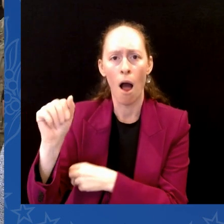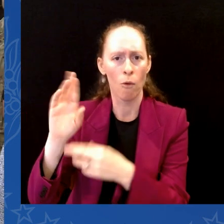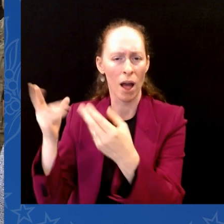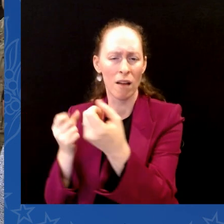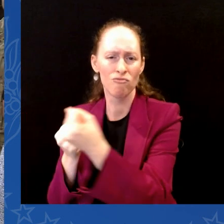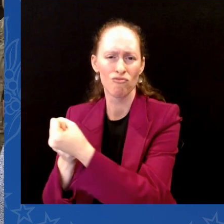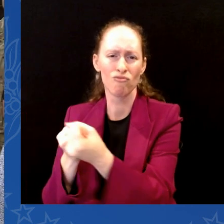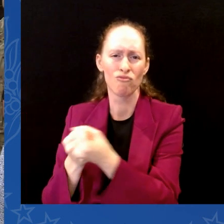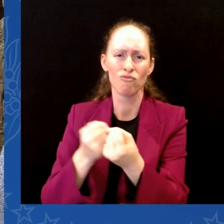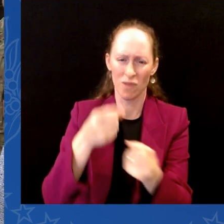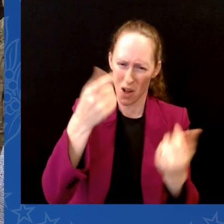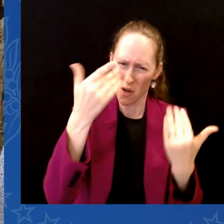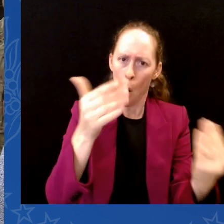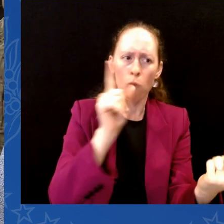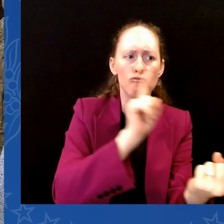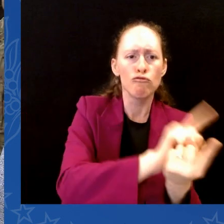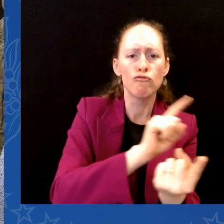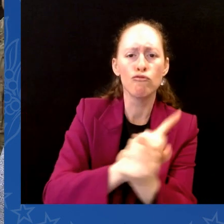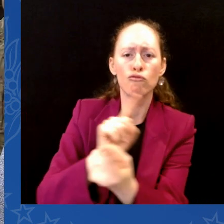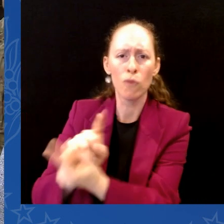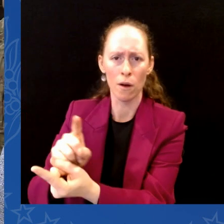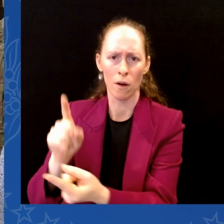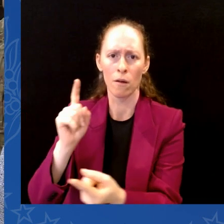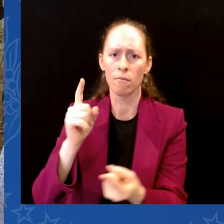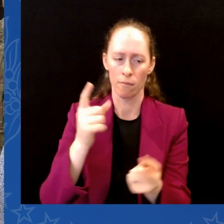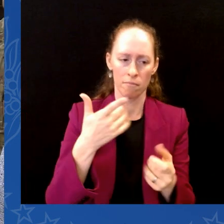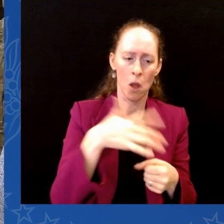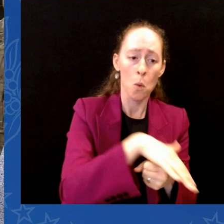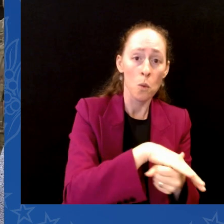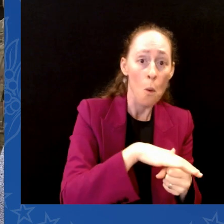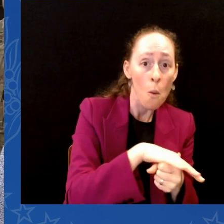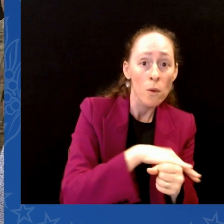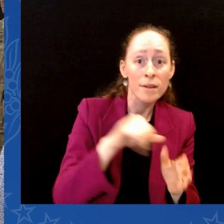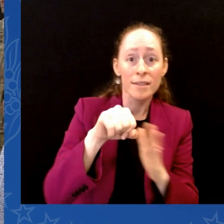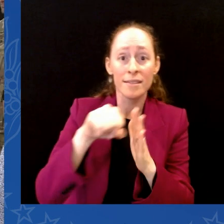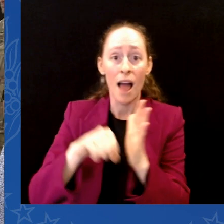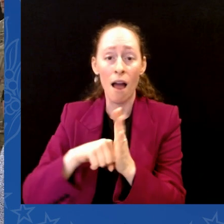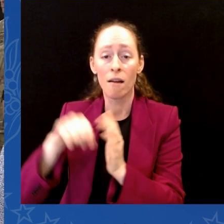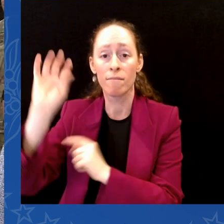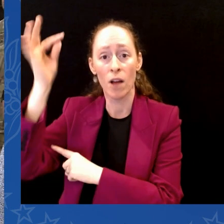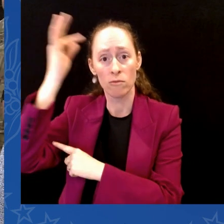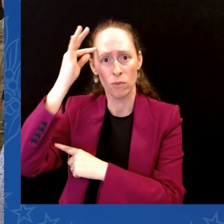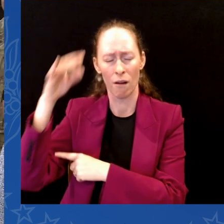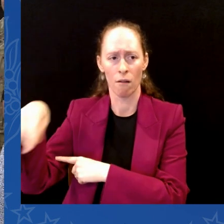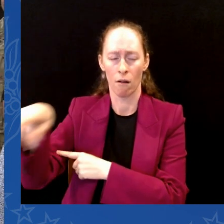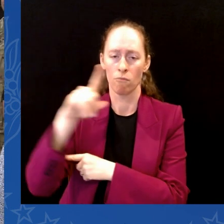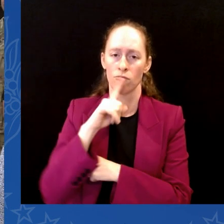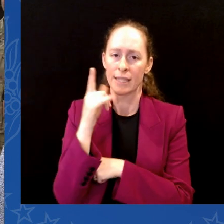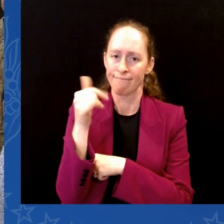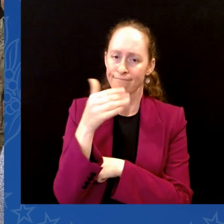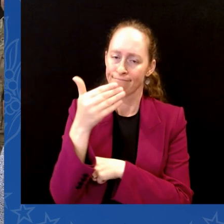local and federal of any disaster that I've seen. And so I want to thank Administrator Criswell from FEMA